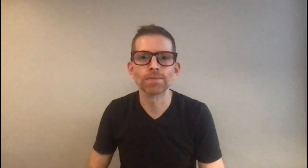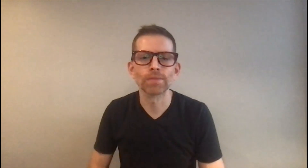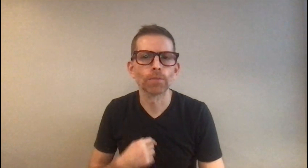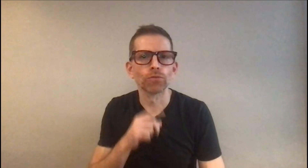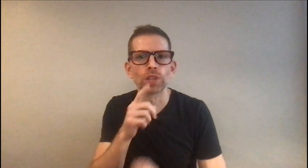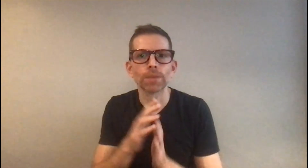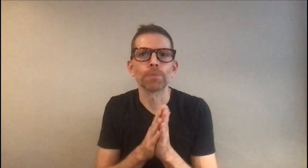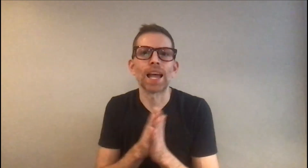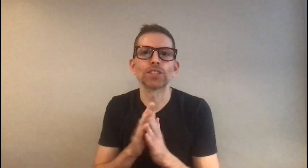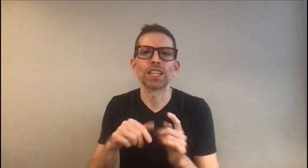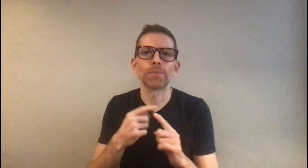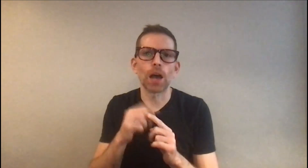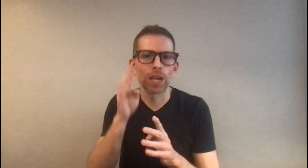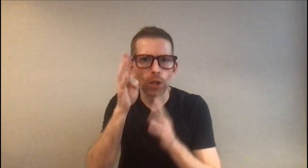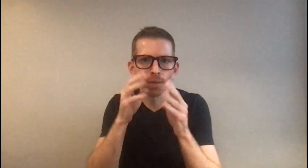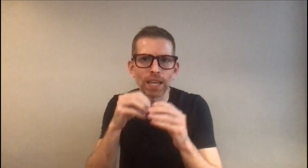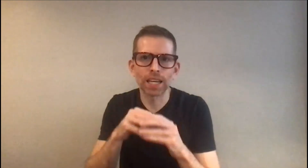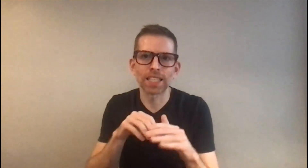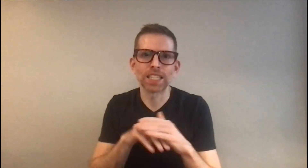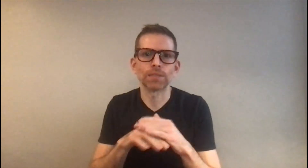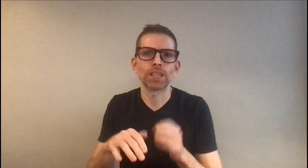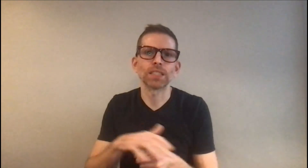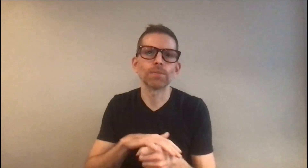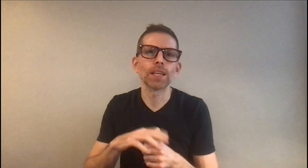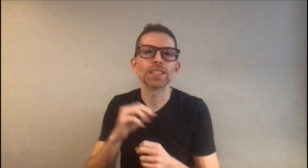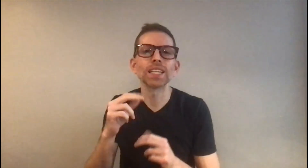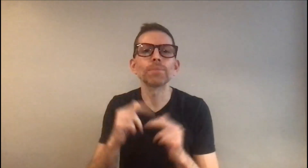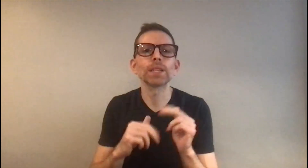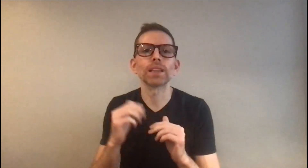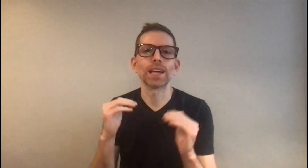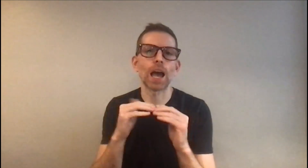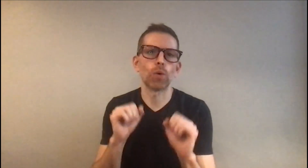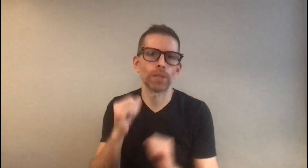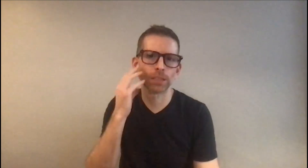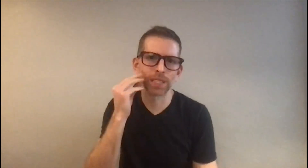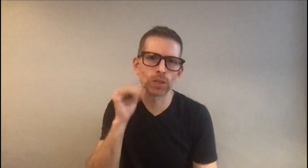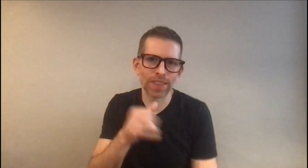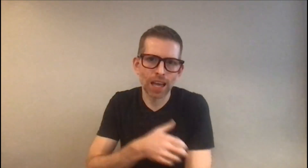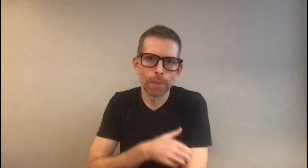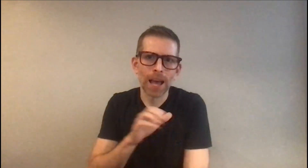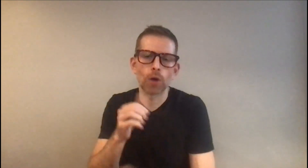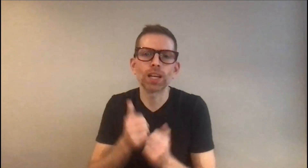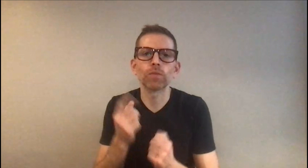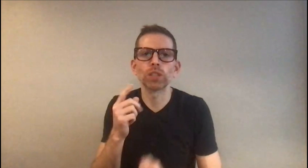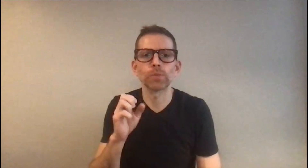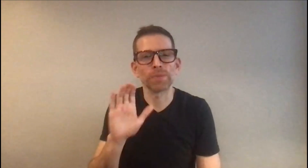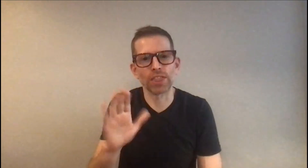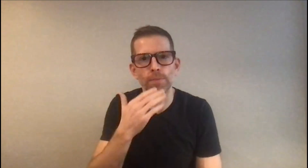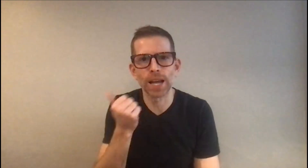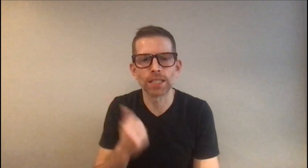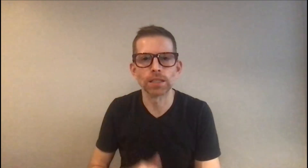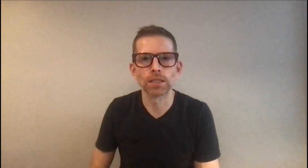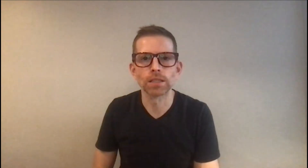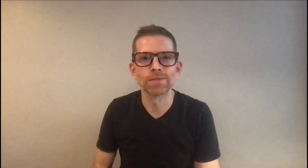very passionate about innovating in the accessibility space and building equitable experiences that empower everyone to do their very best.